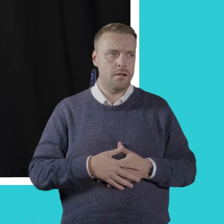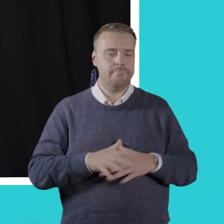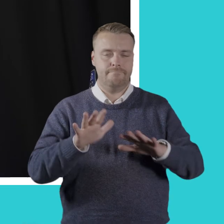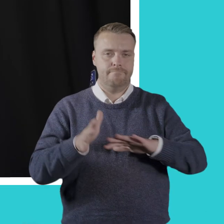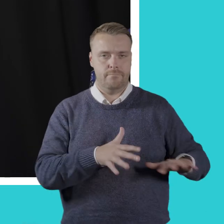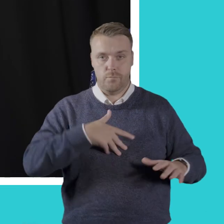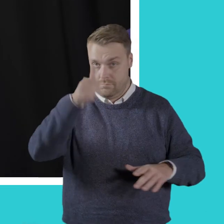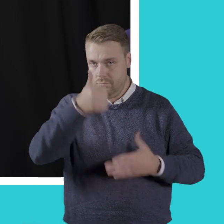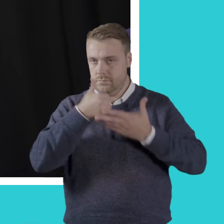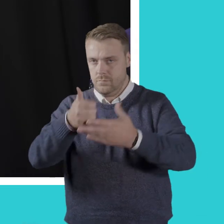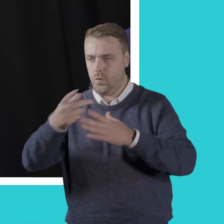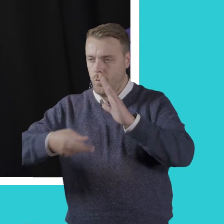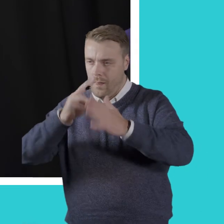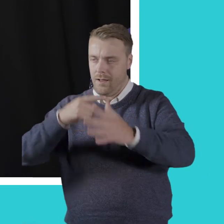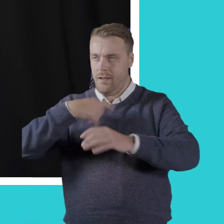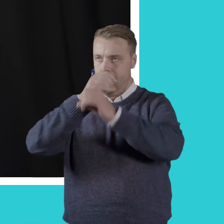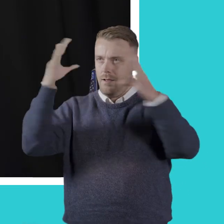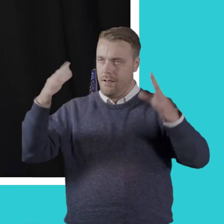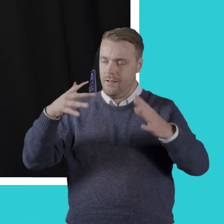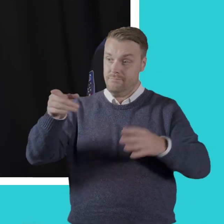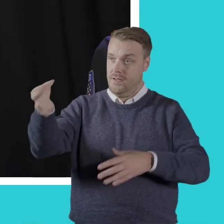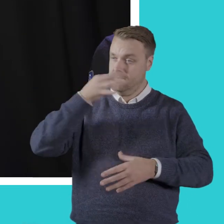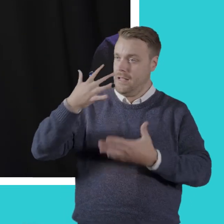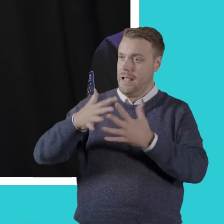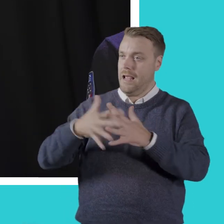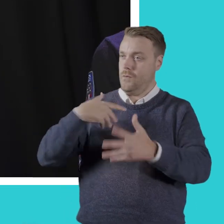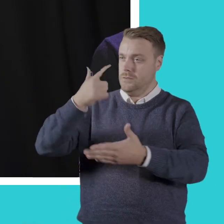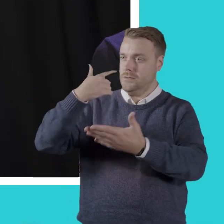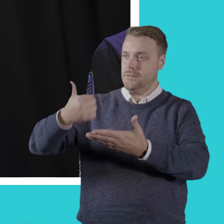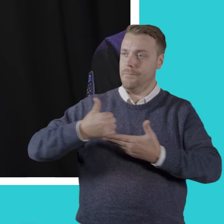you have an idea as a community member and they're like how do we support you? One example would be